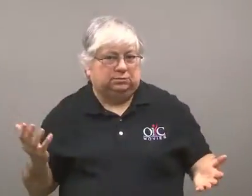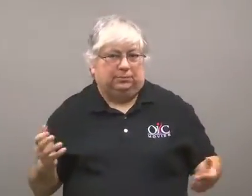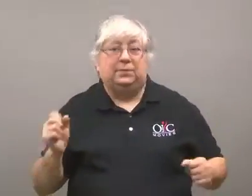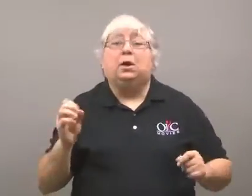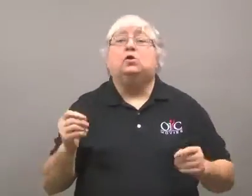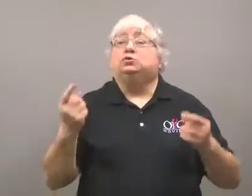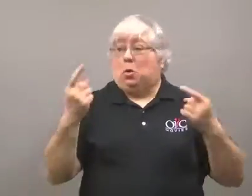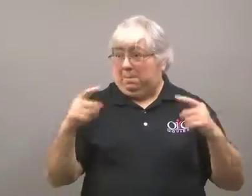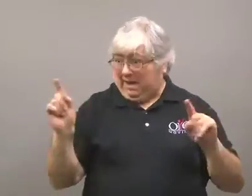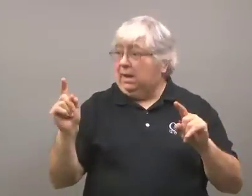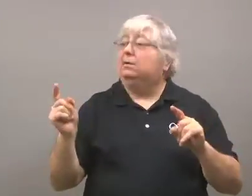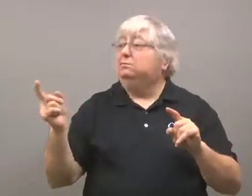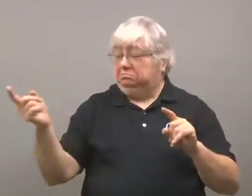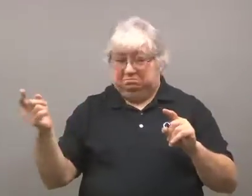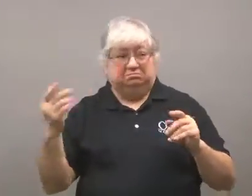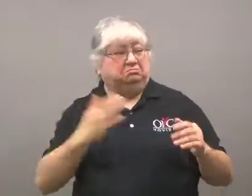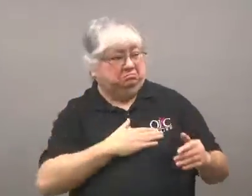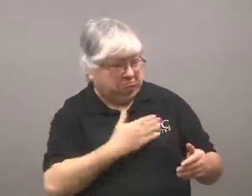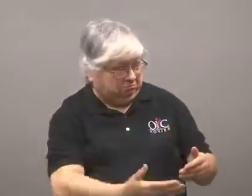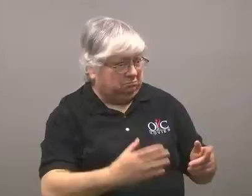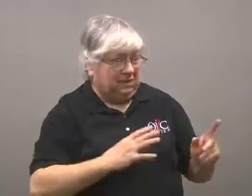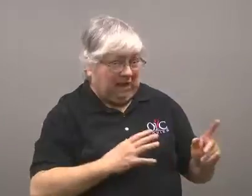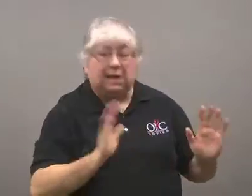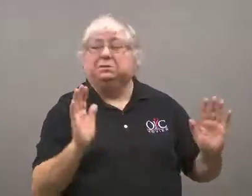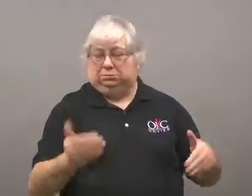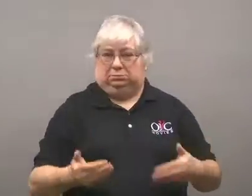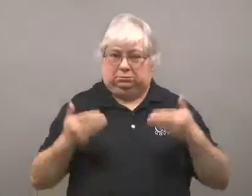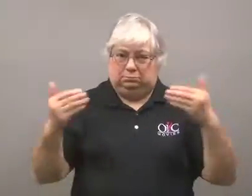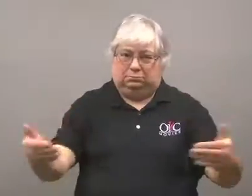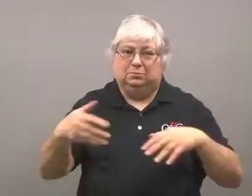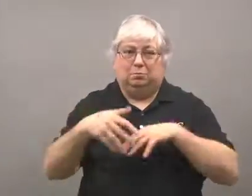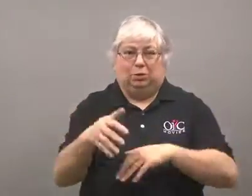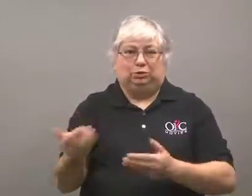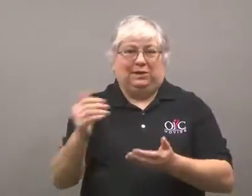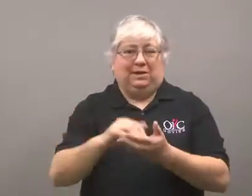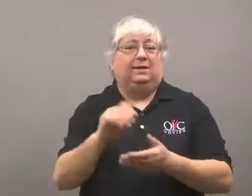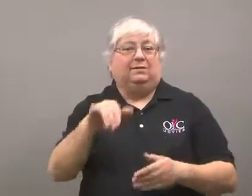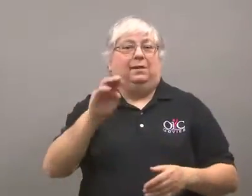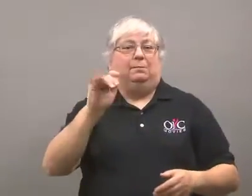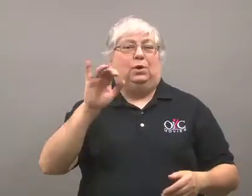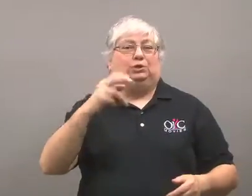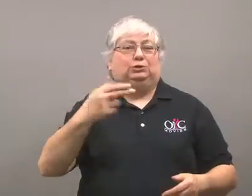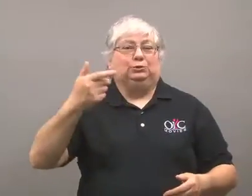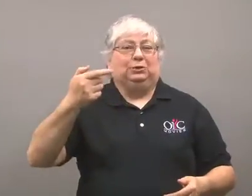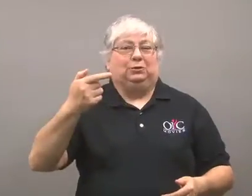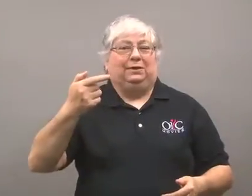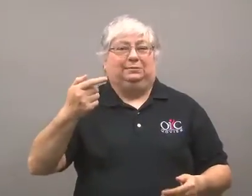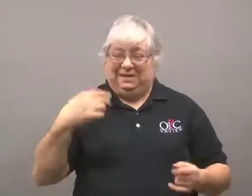Once protection was guaranteed, the marchers started out again, on March 21.